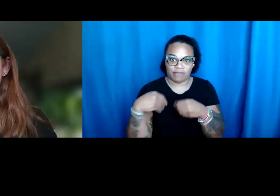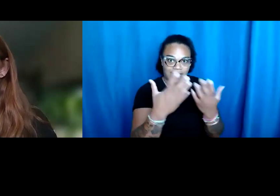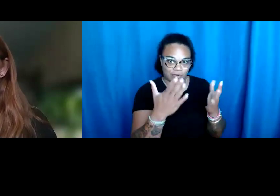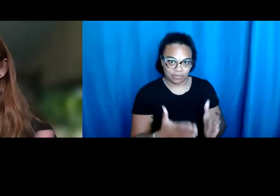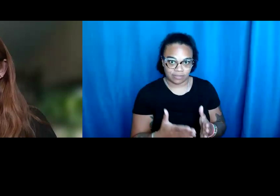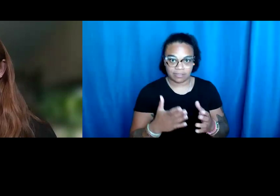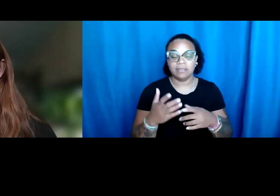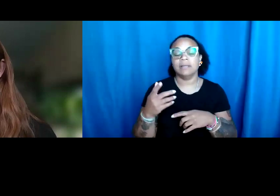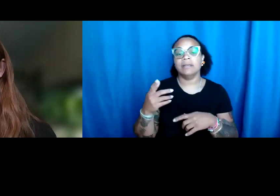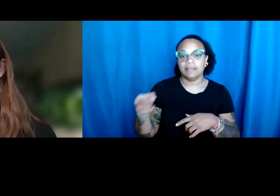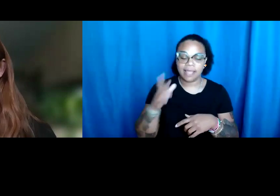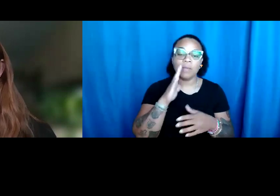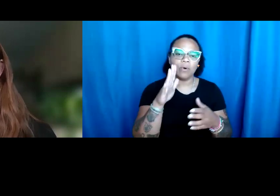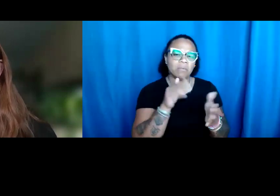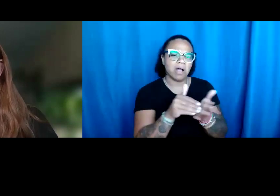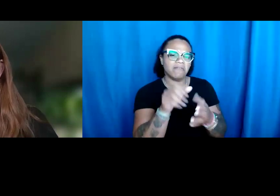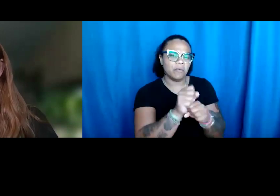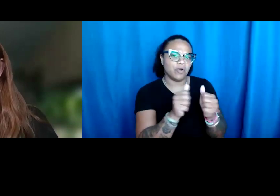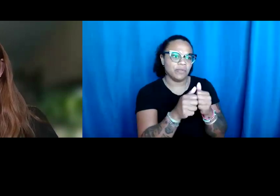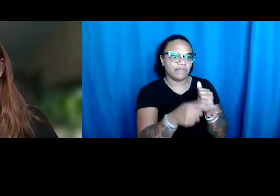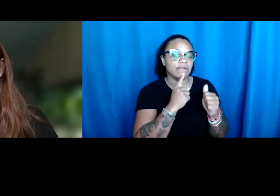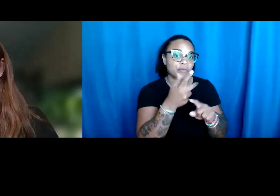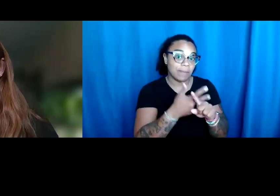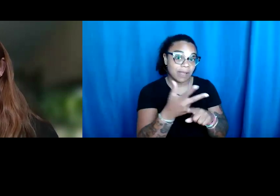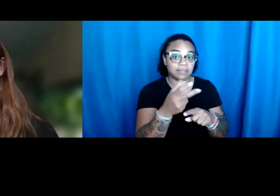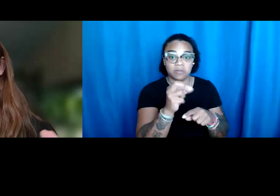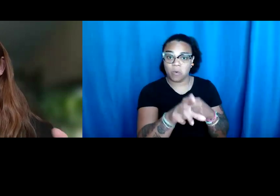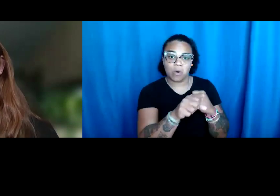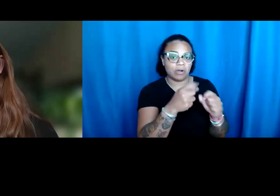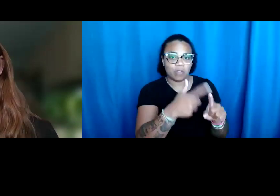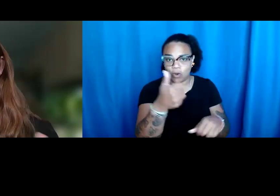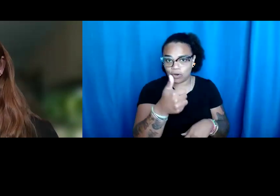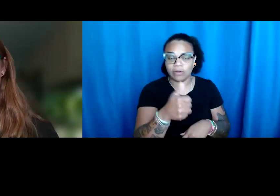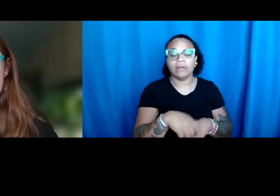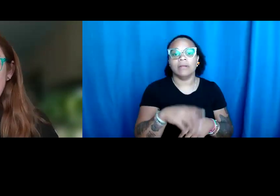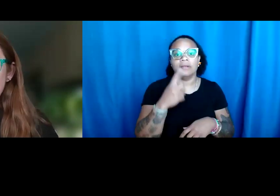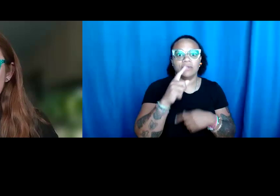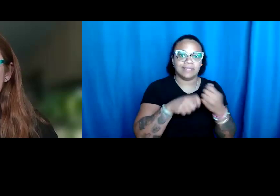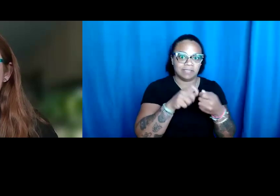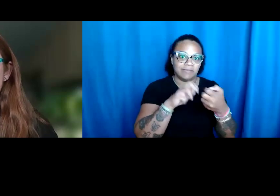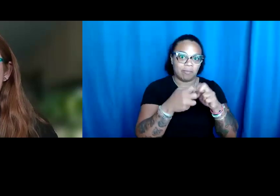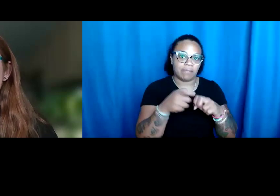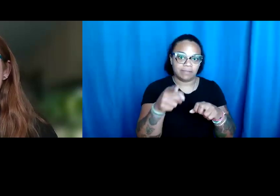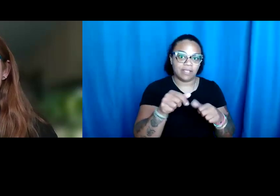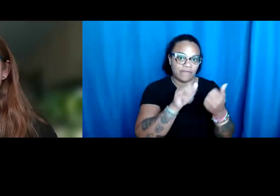often work with you for three months or longer on the specific problems that you are facing as a business.